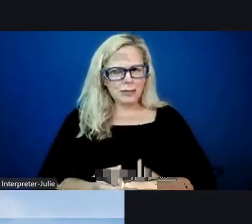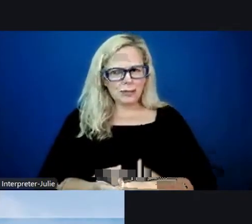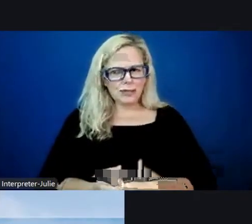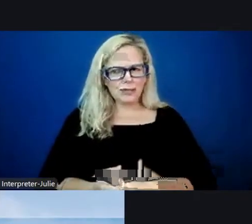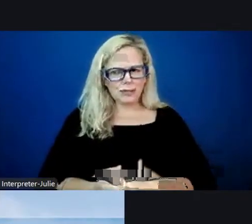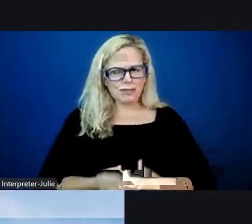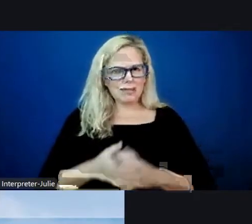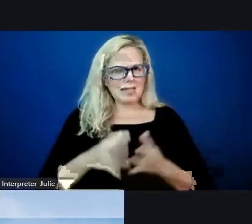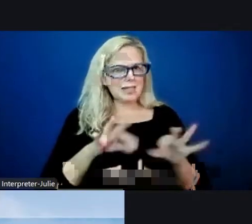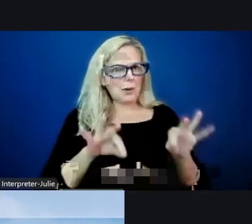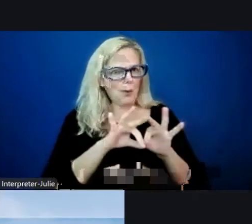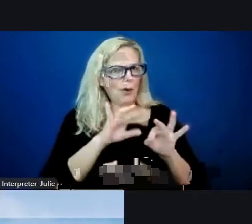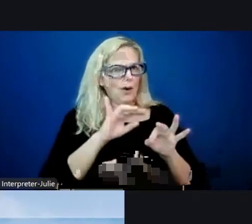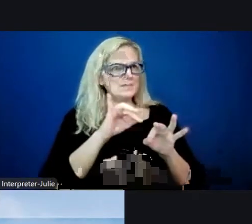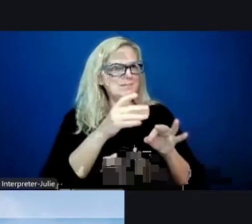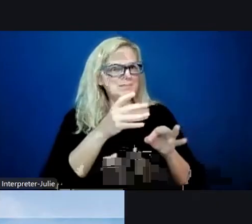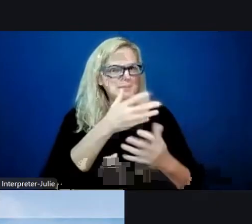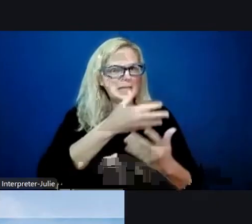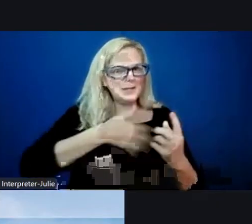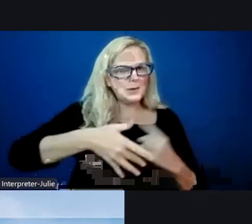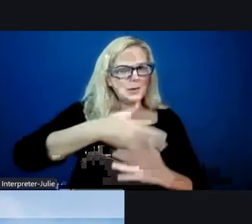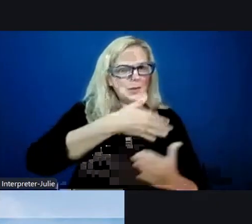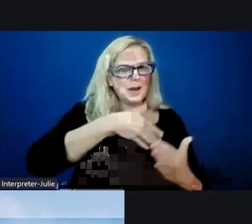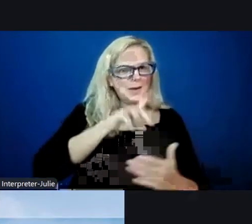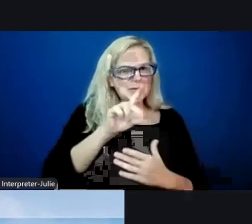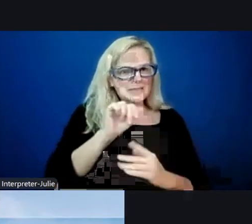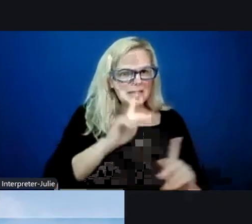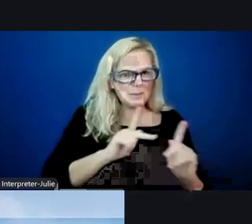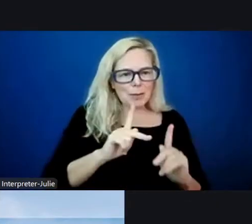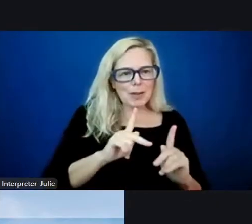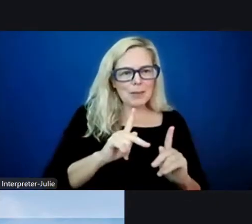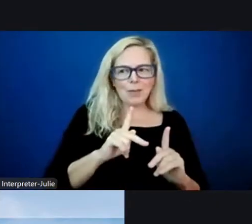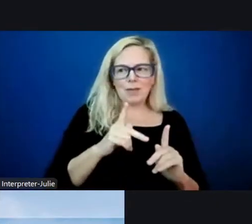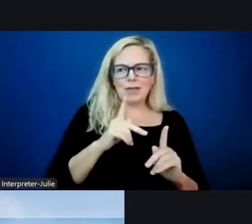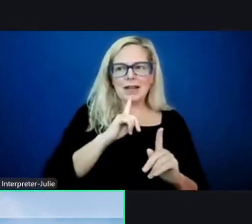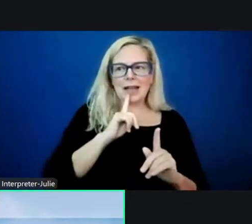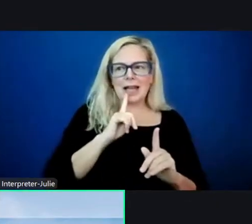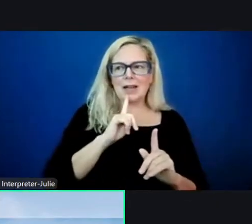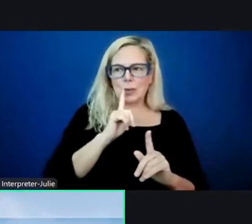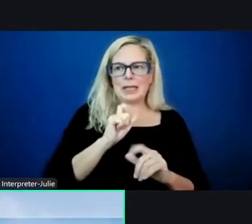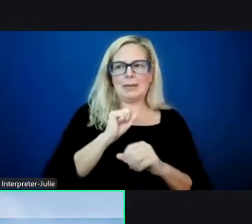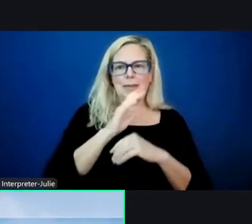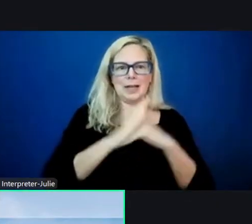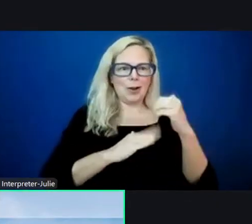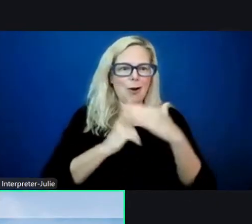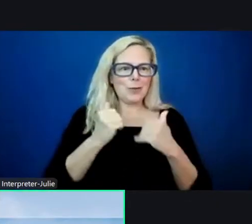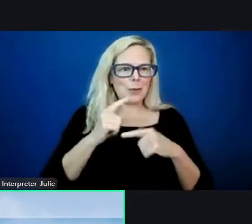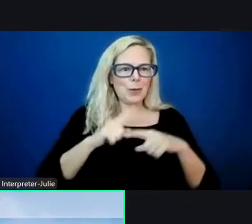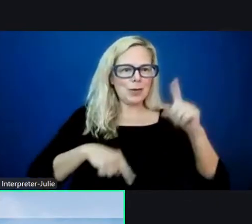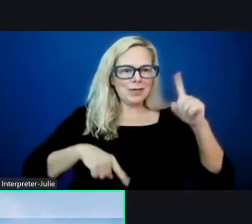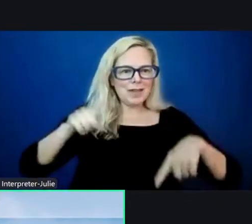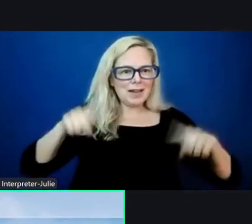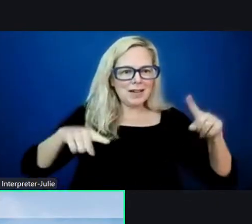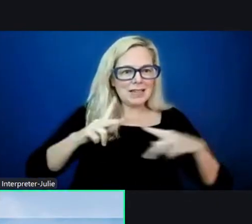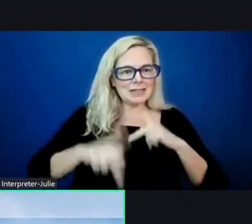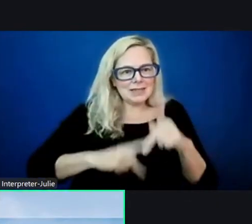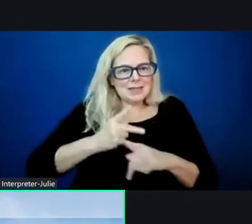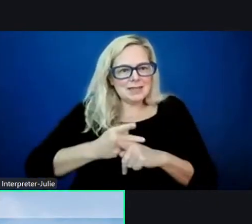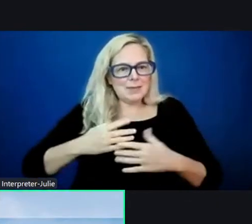disabled people and being comfortable with different types of bodies. Yeah, yeah, I think that definitely goes back to your point earlier point Leah,